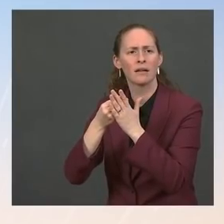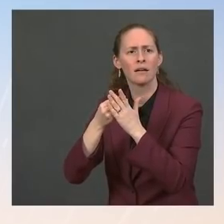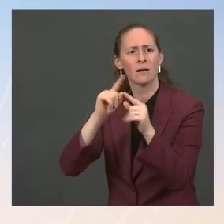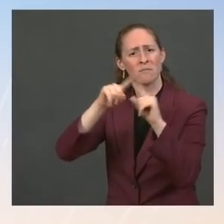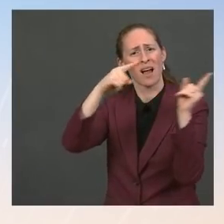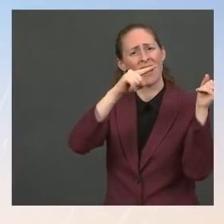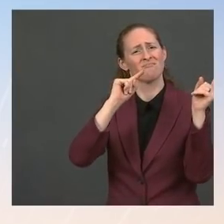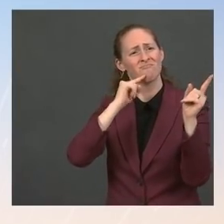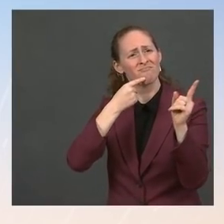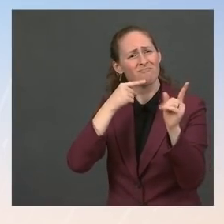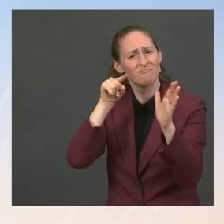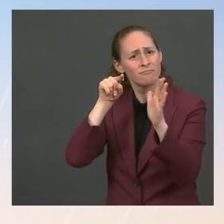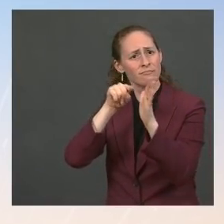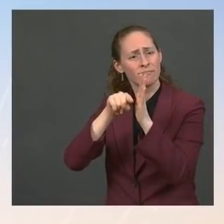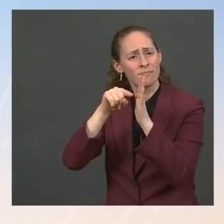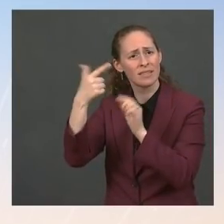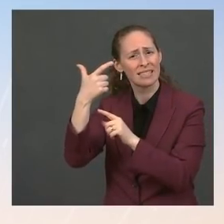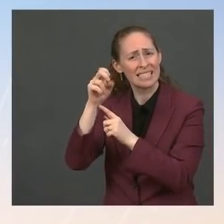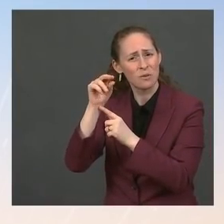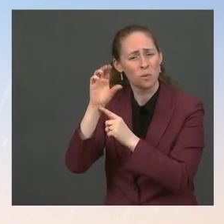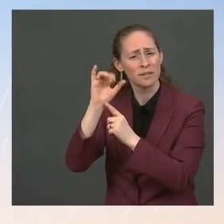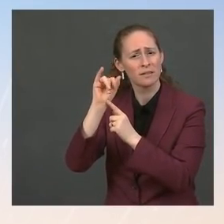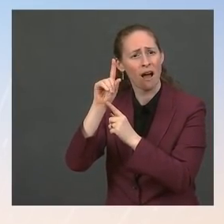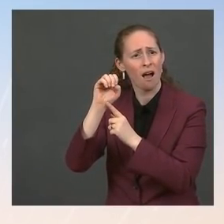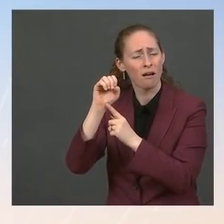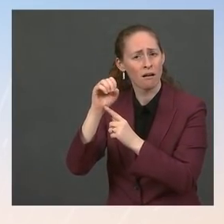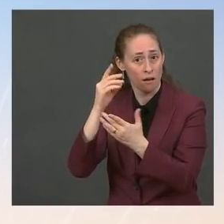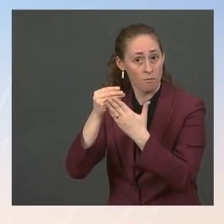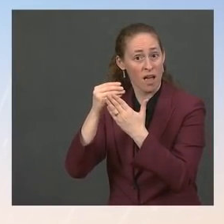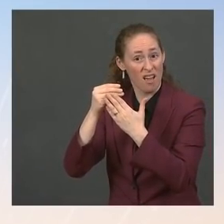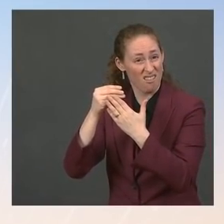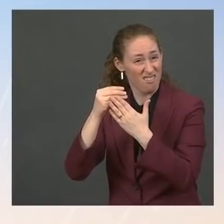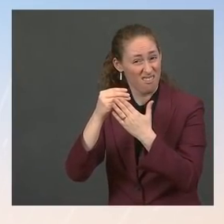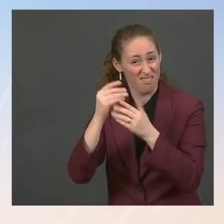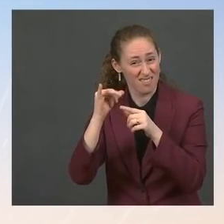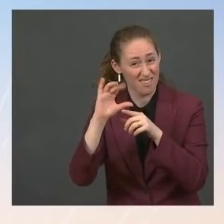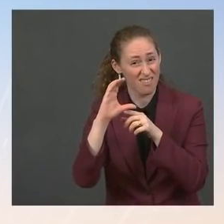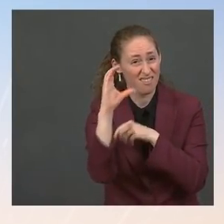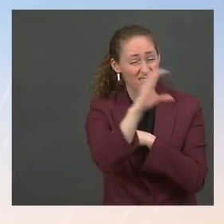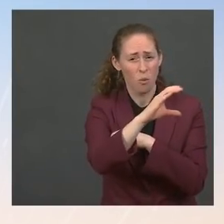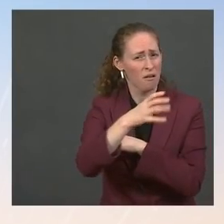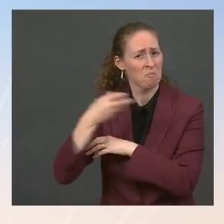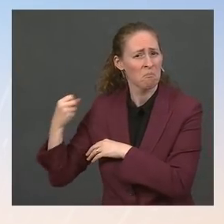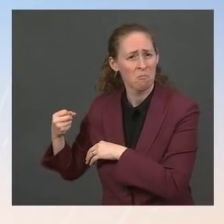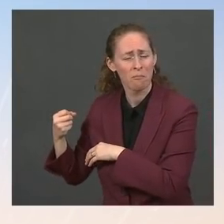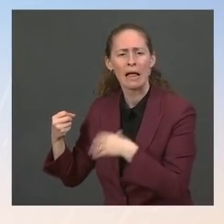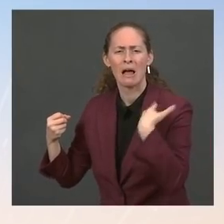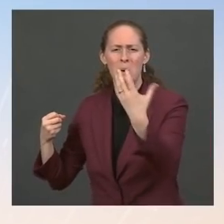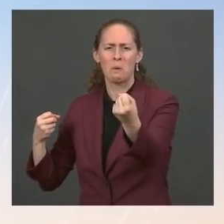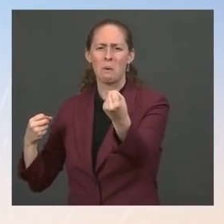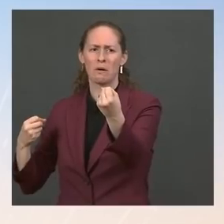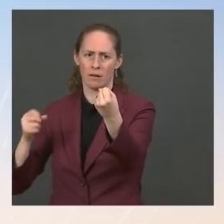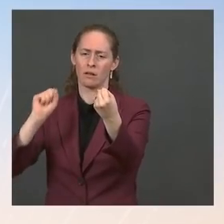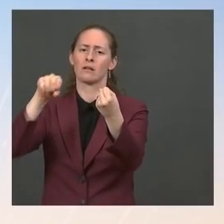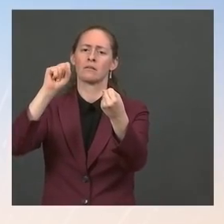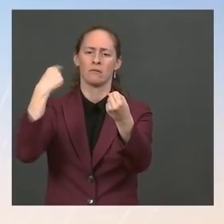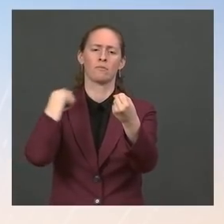Ms. Psaki: I don't have any other reaction. Obviously, we're working closely with Congress. We share the concern about the human rights abuses. We are going to continue to take action